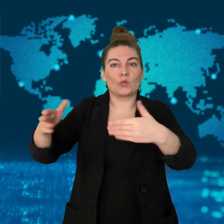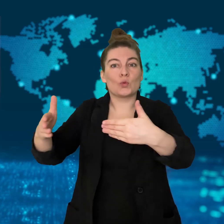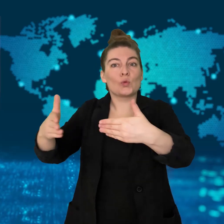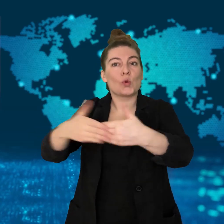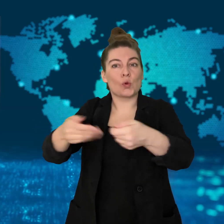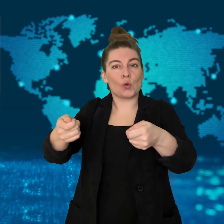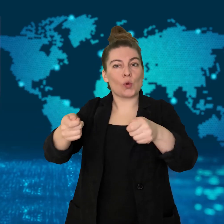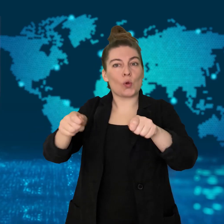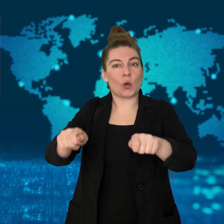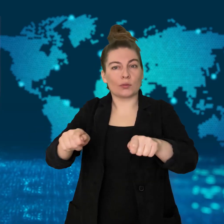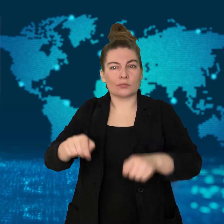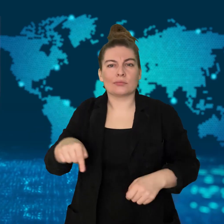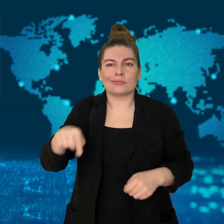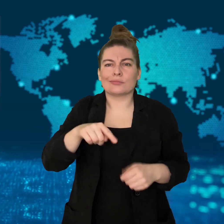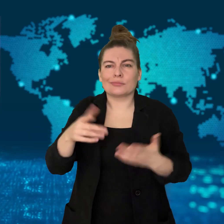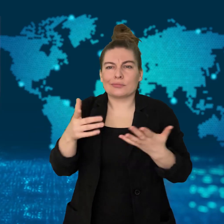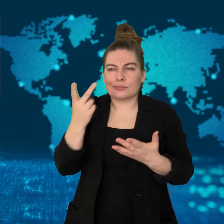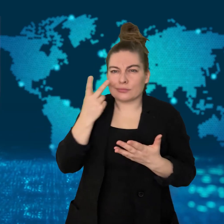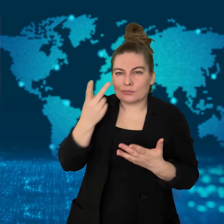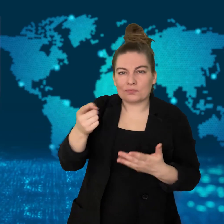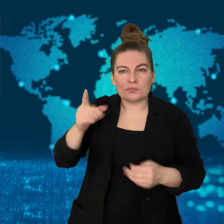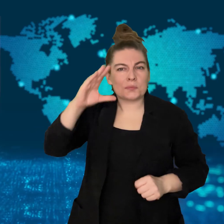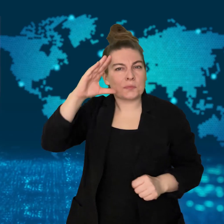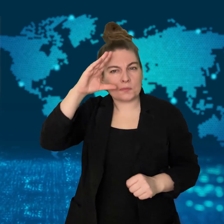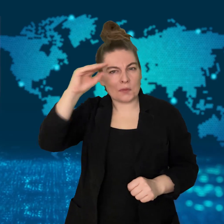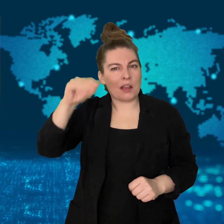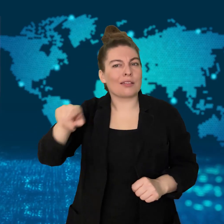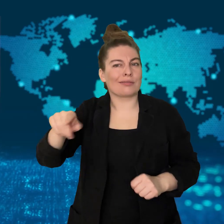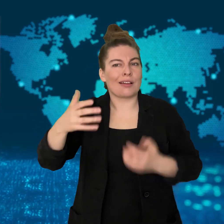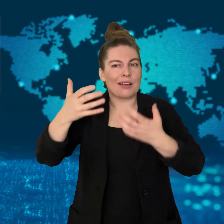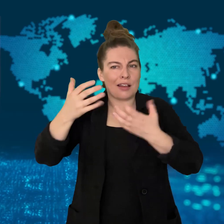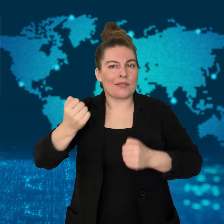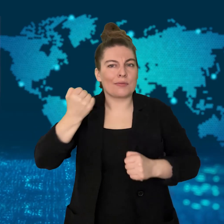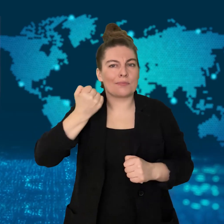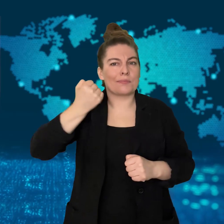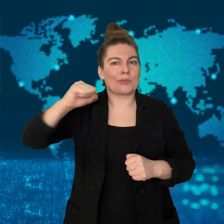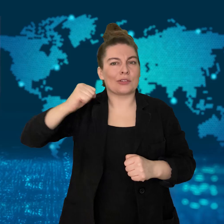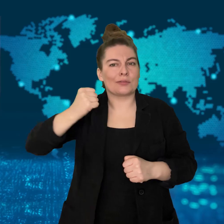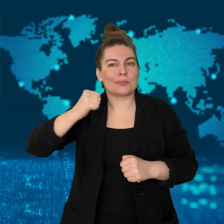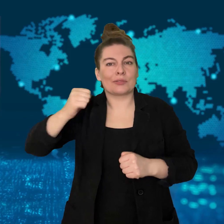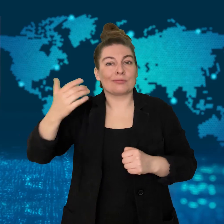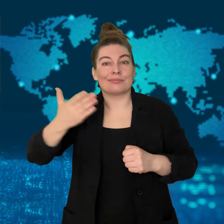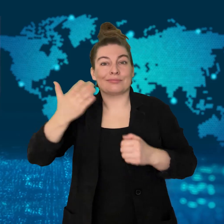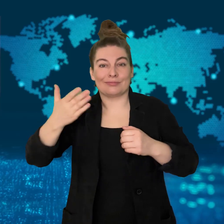The man appeared to be in protest as he stood on a ledge on